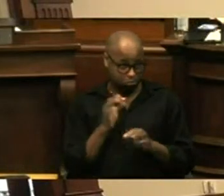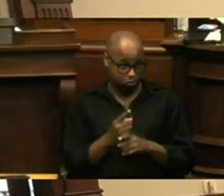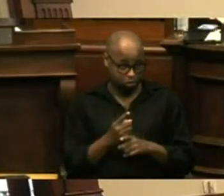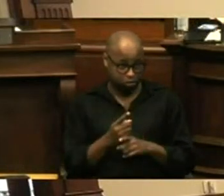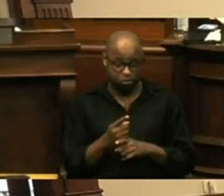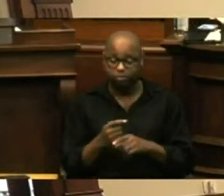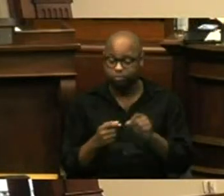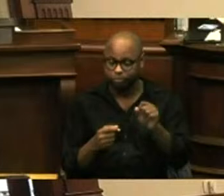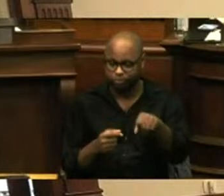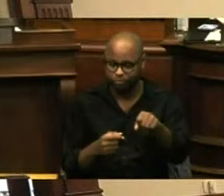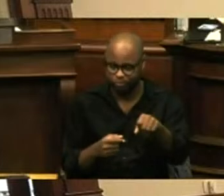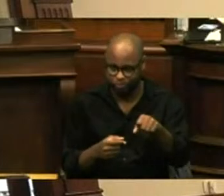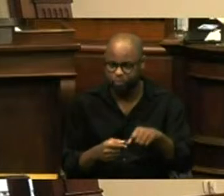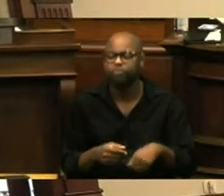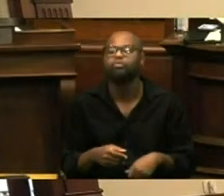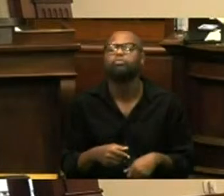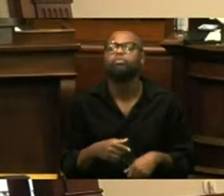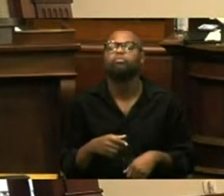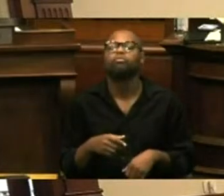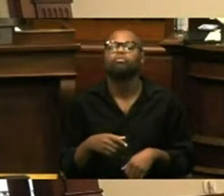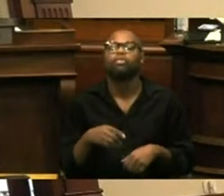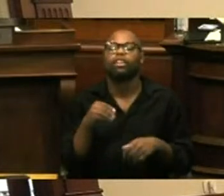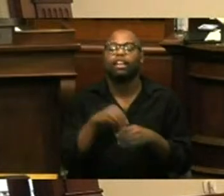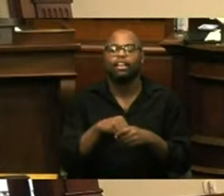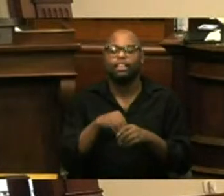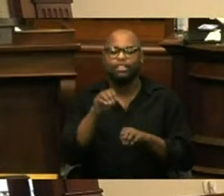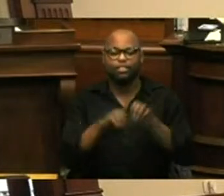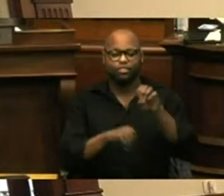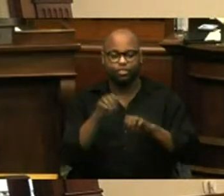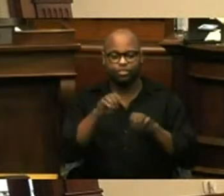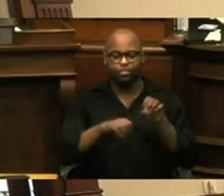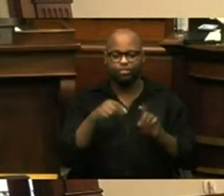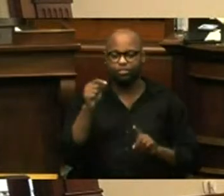years. Is that our understanding